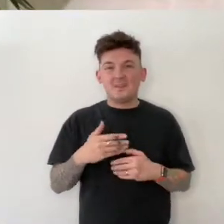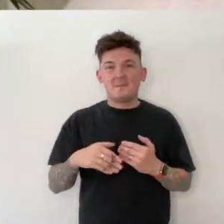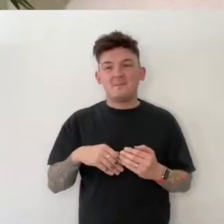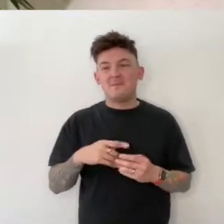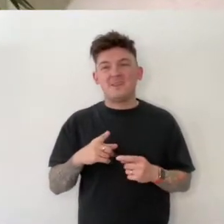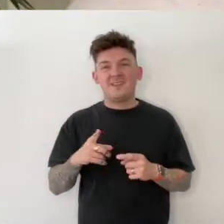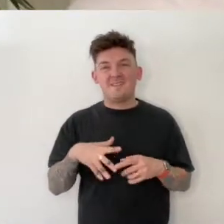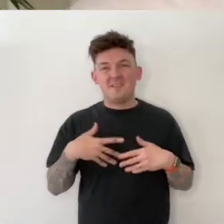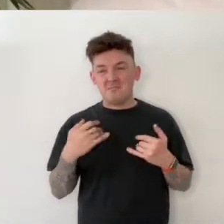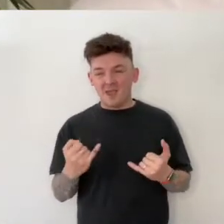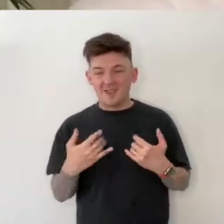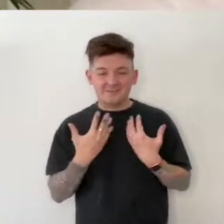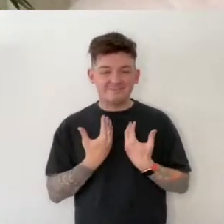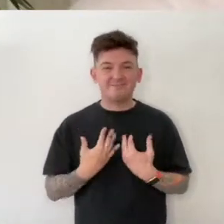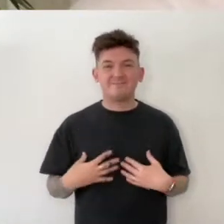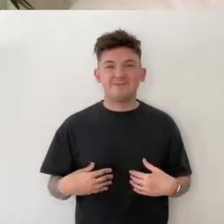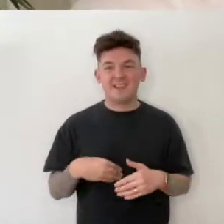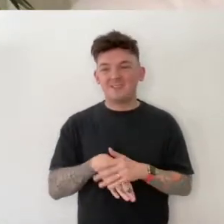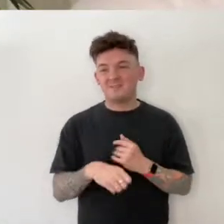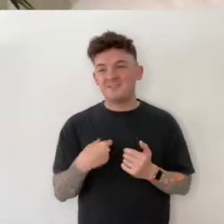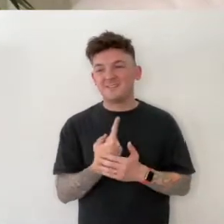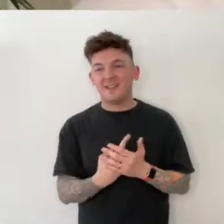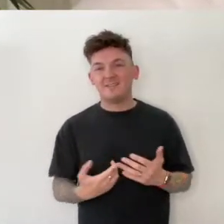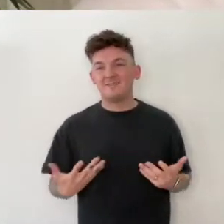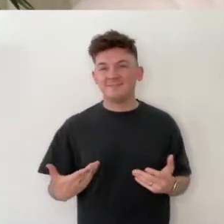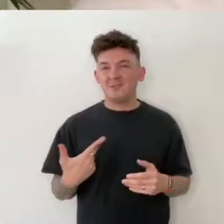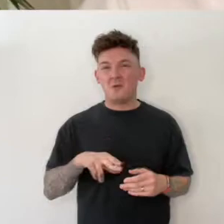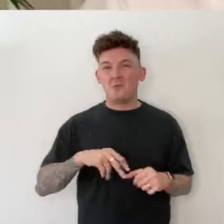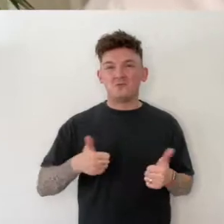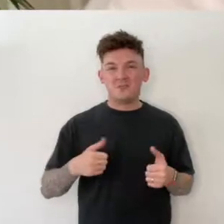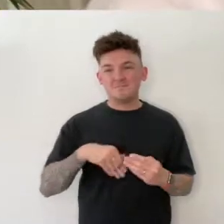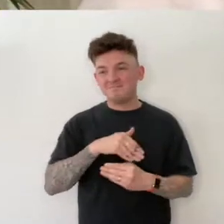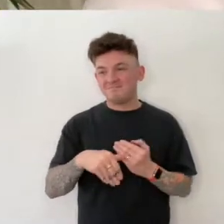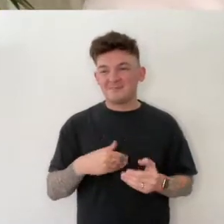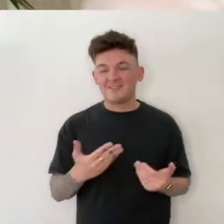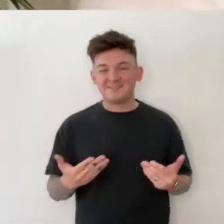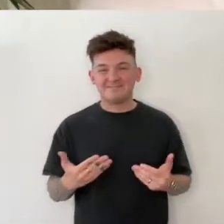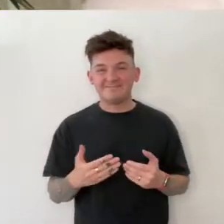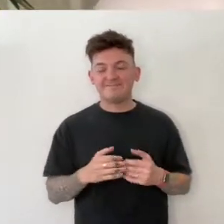as well so not a great sort of combination. just to kind of sort of go back to what to